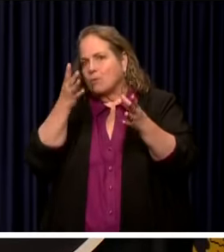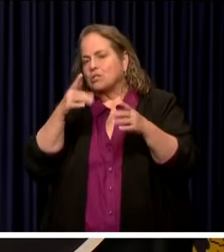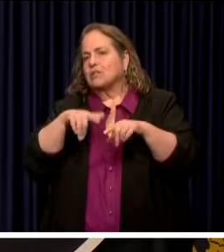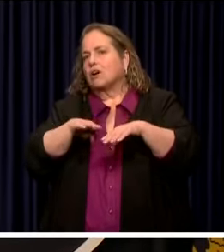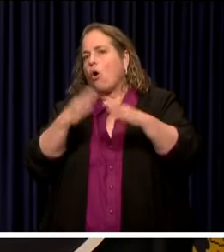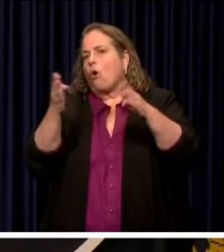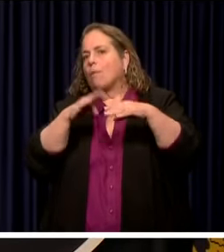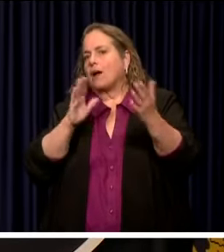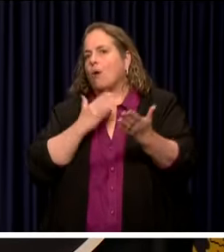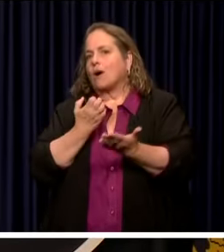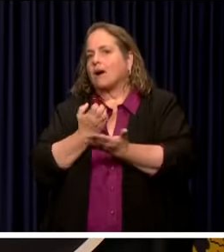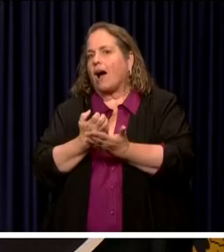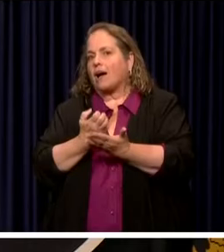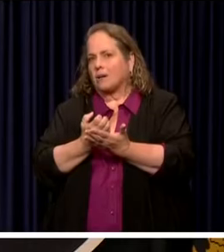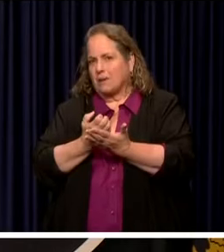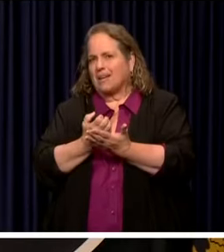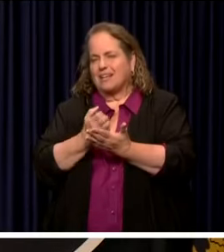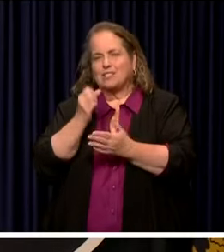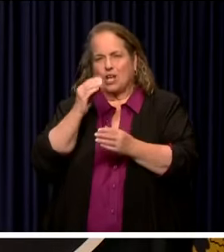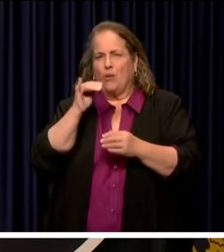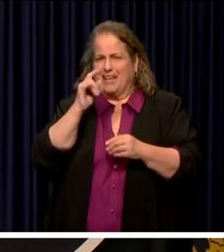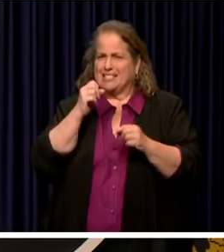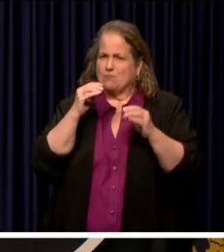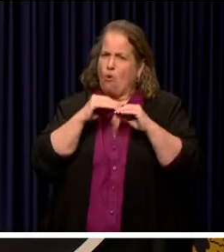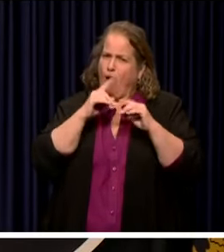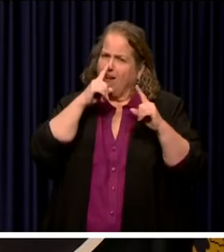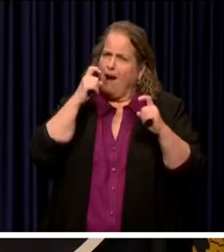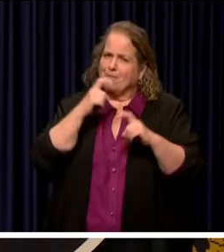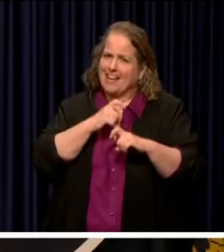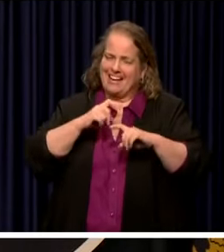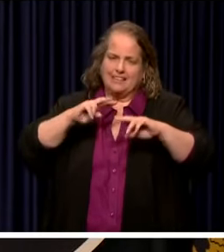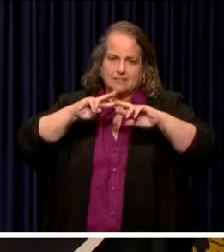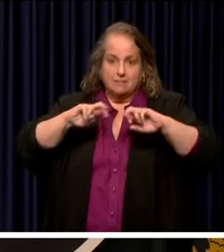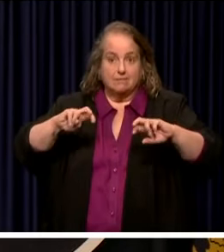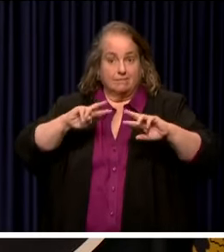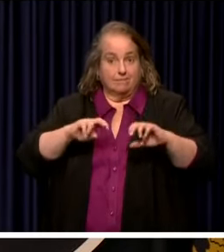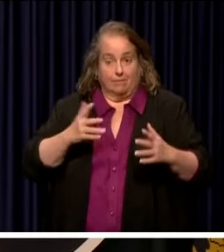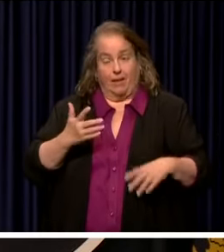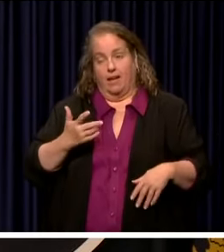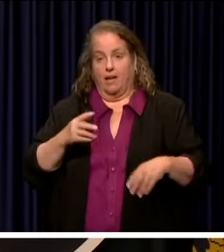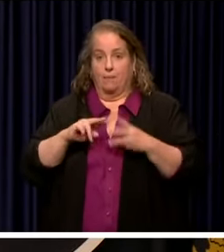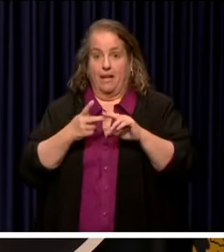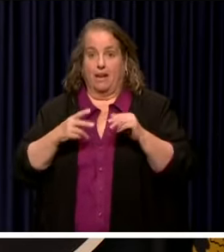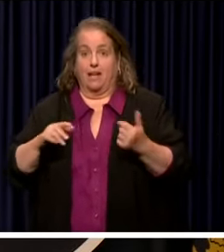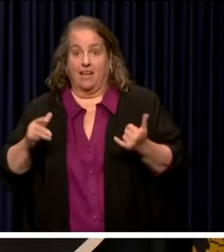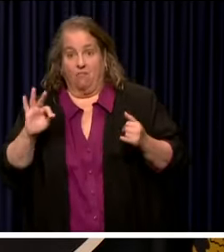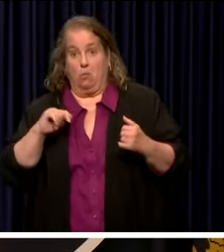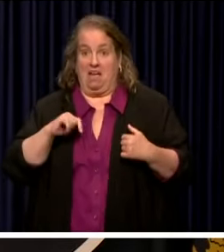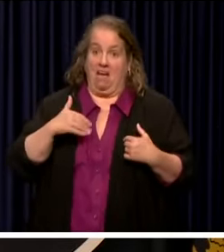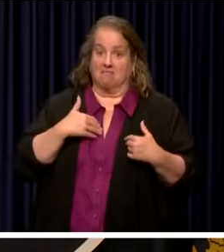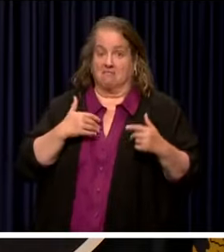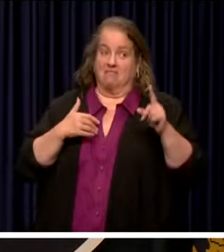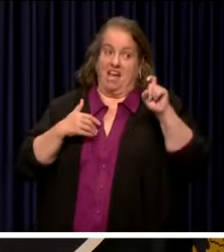ALMOST EVERYBODY THAT HAS DIED AND THAT WE HAVE ATTRIBUTED COVID-19 AS A CAUSE HAS HAD